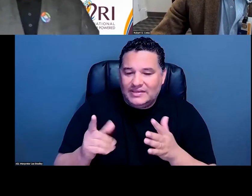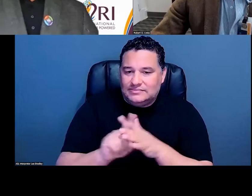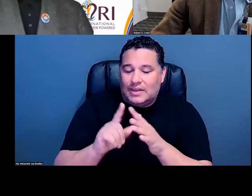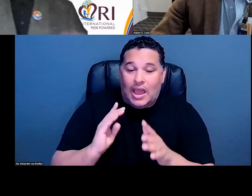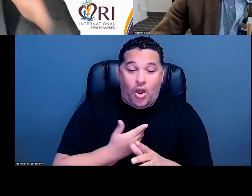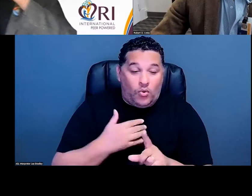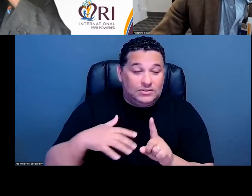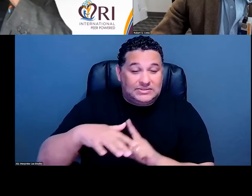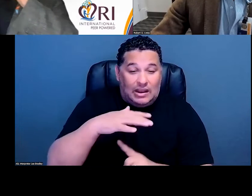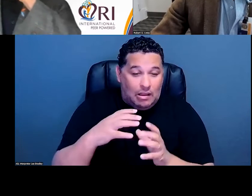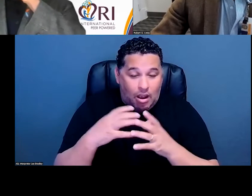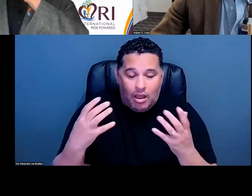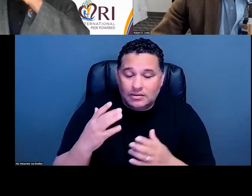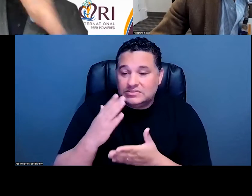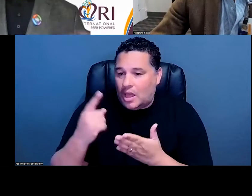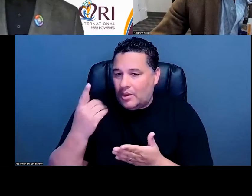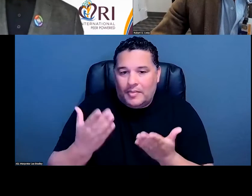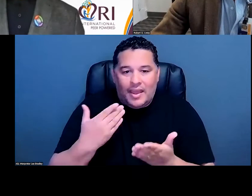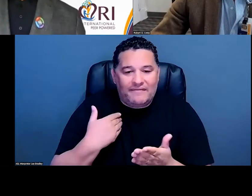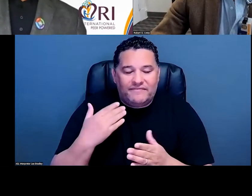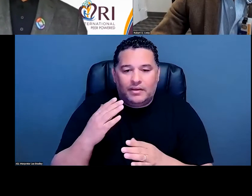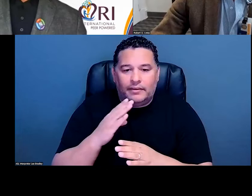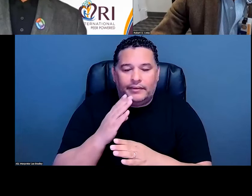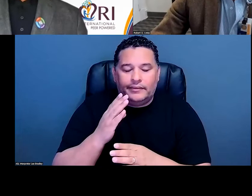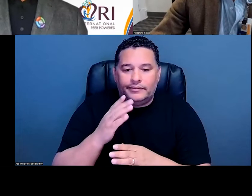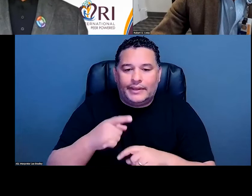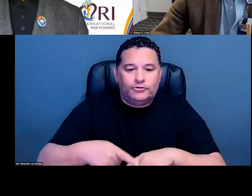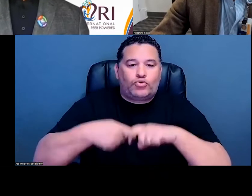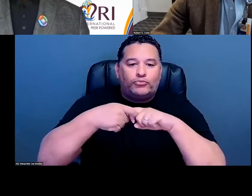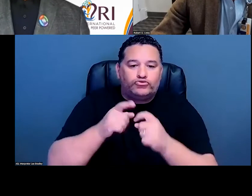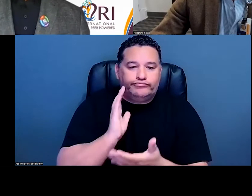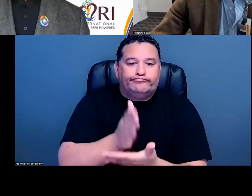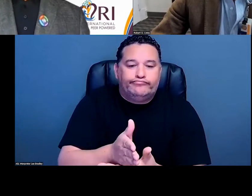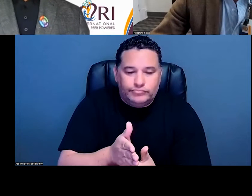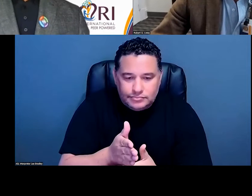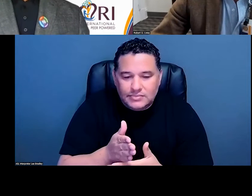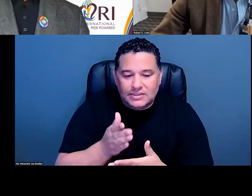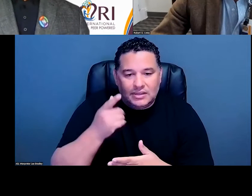ON THE MEDICATION. ONE OF THE THINGS THAT COME S UP IN OUR SETTING IS A LOT IS THAT SOME ONE, MIGHT HAVE AN